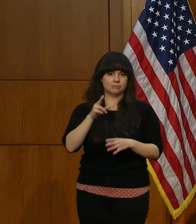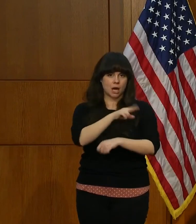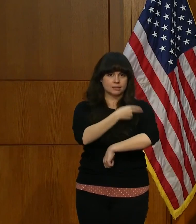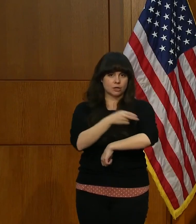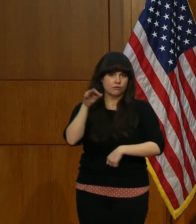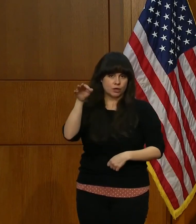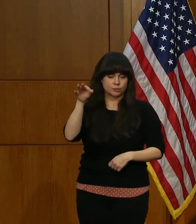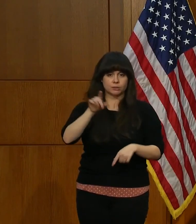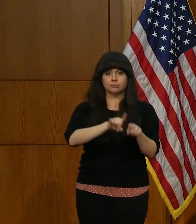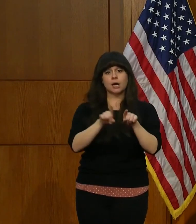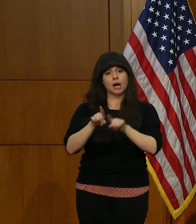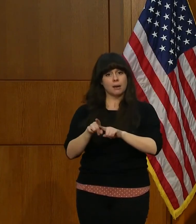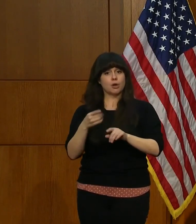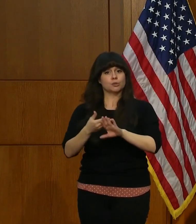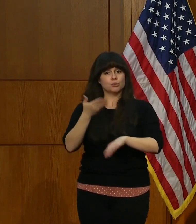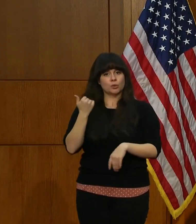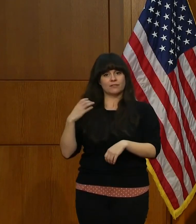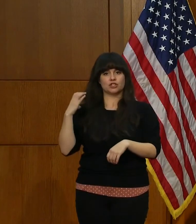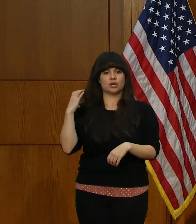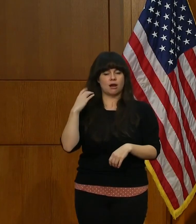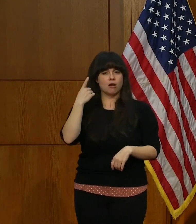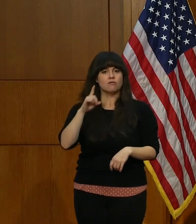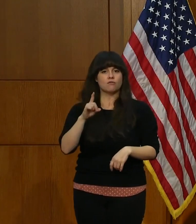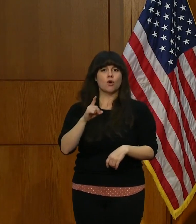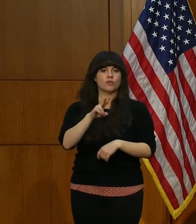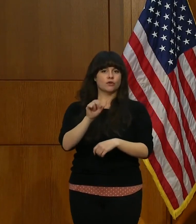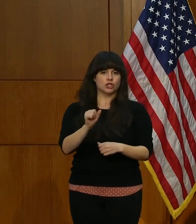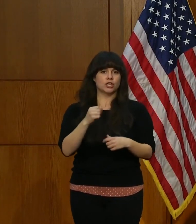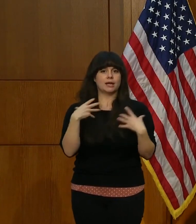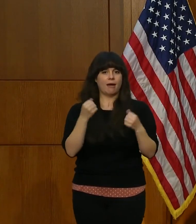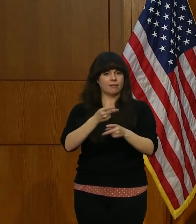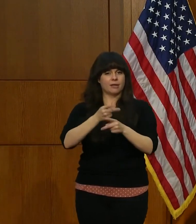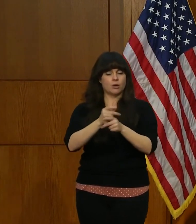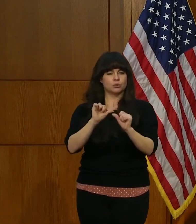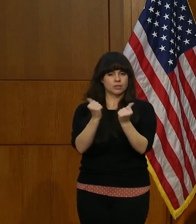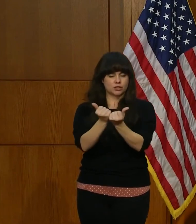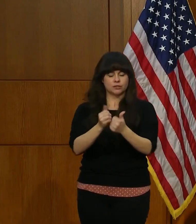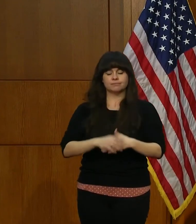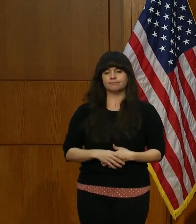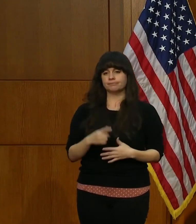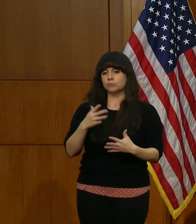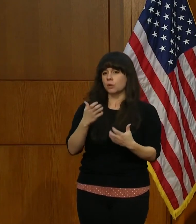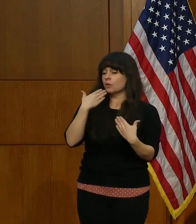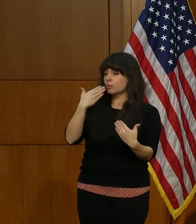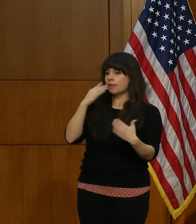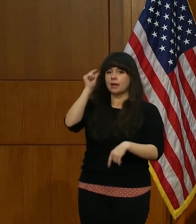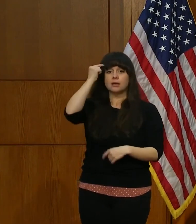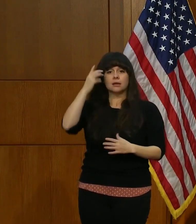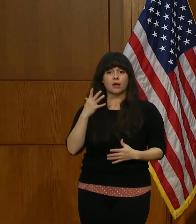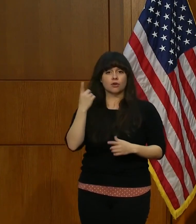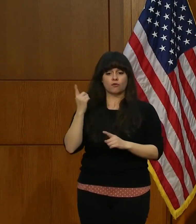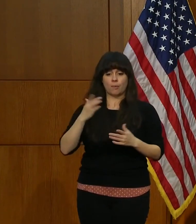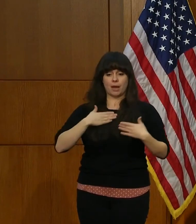HEALTH CARE AND THE FREDERICKSBURG AREA. I'M ALSO THE IMMEDIATE PAST CHAIRMAN OF THE VIRGINIA HOSPITAL AND